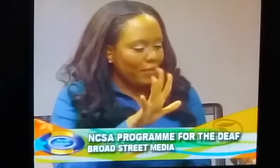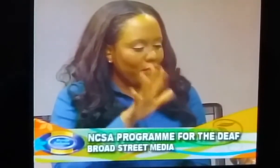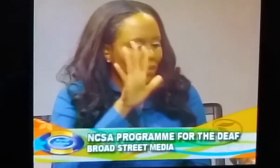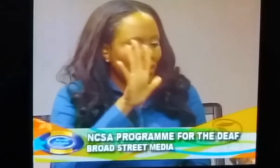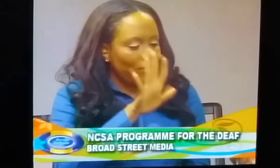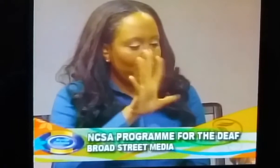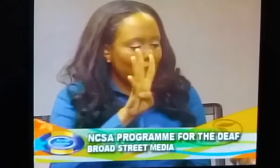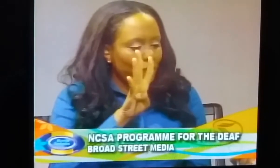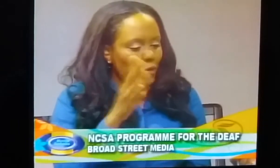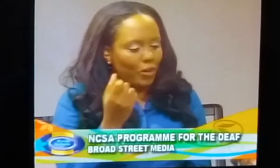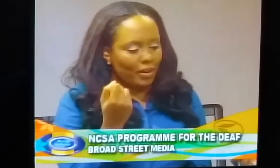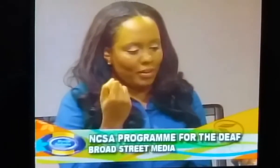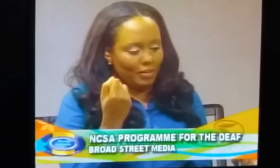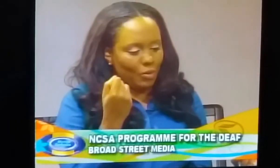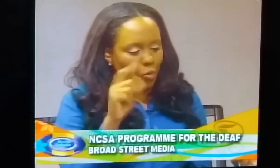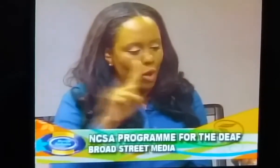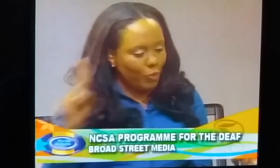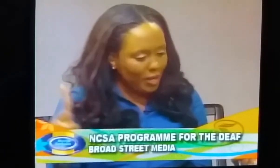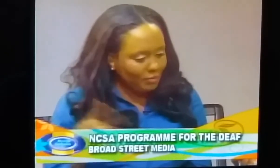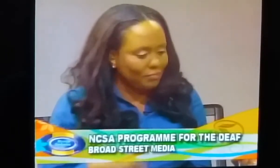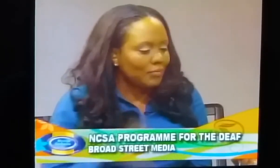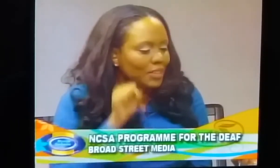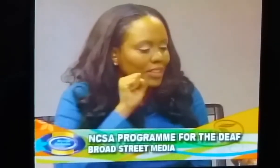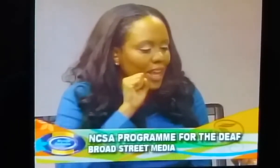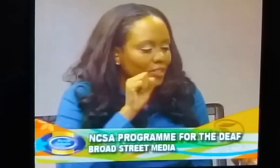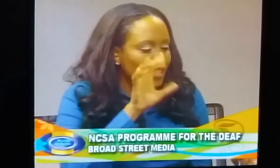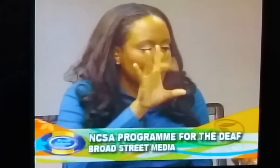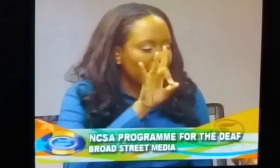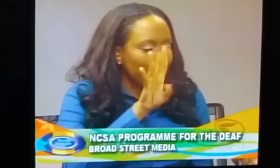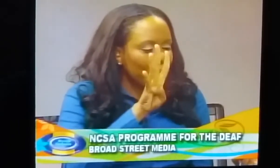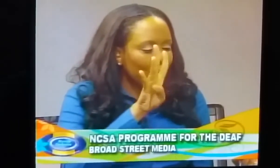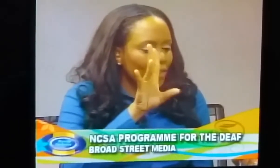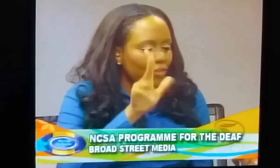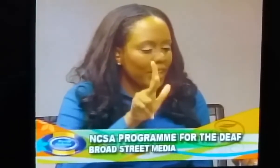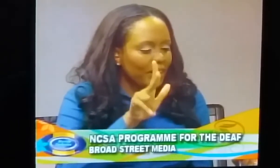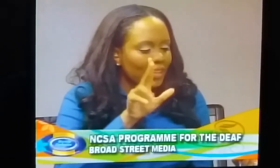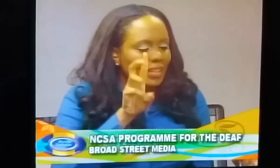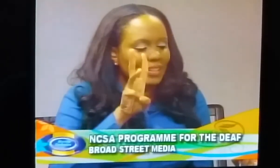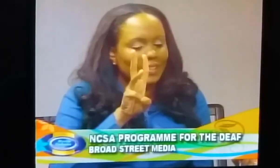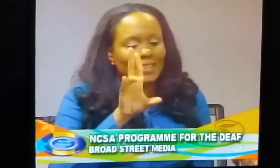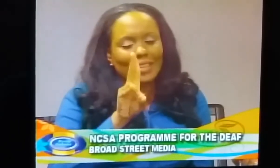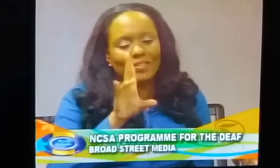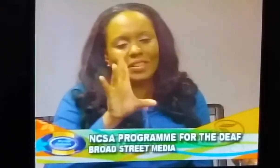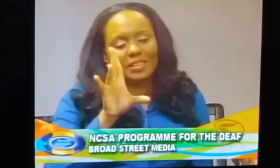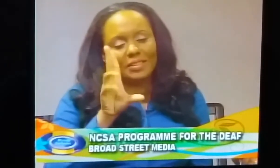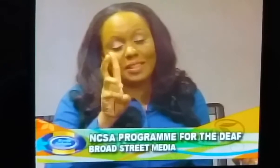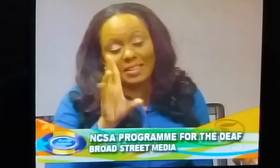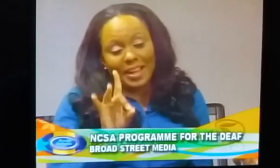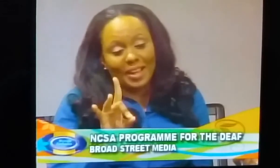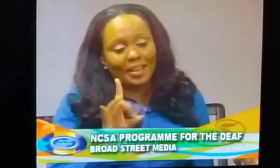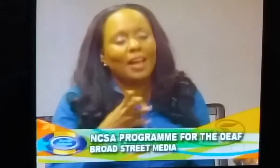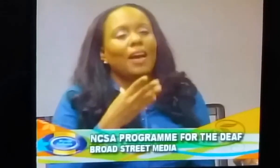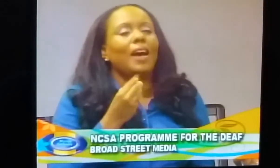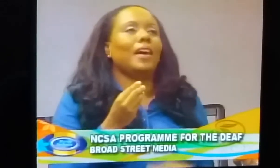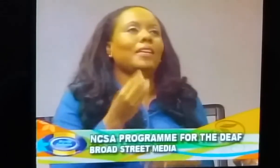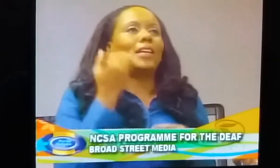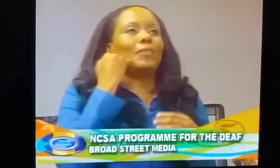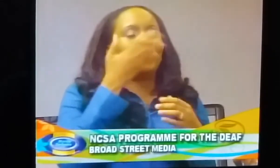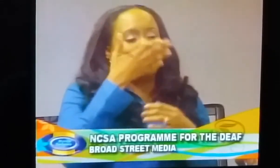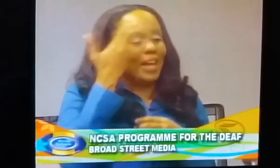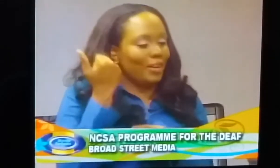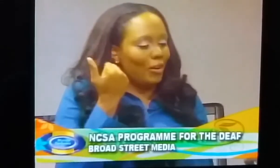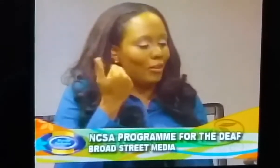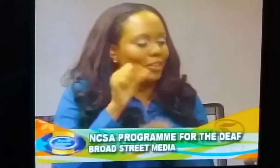five four one one stand raised eight four three six seven six eight and if you forget it all you